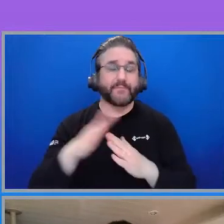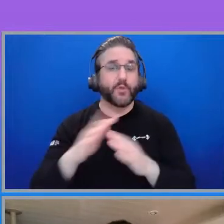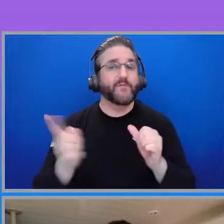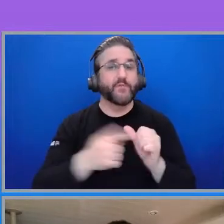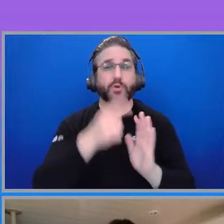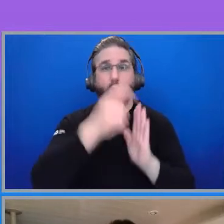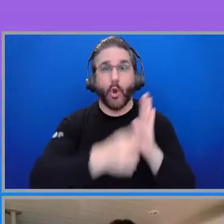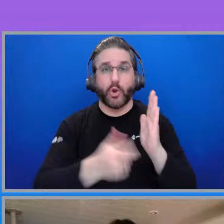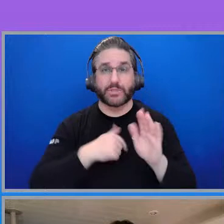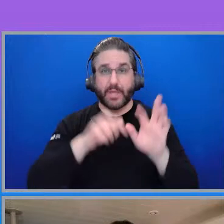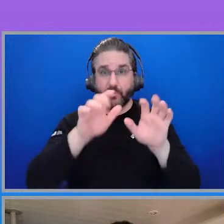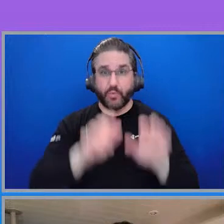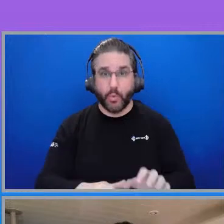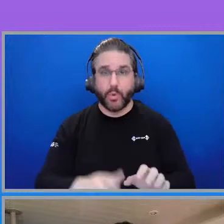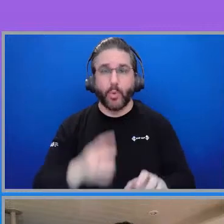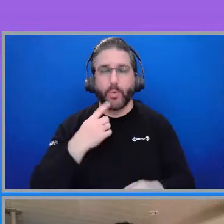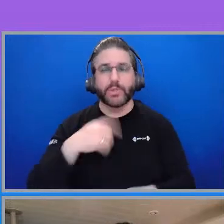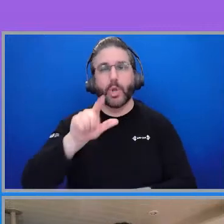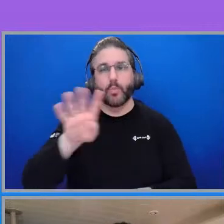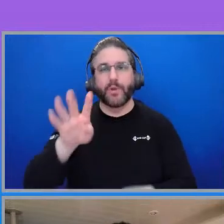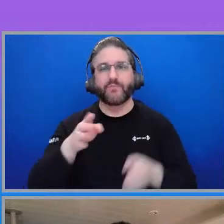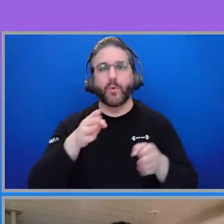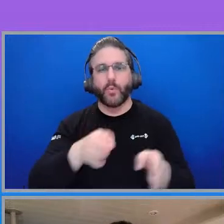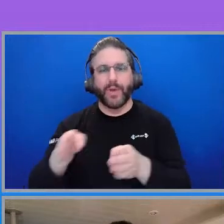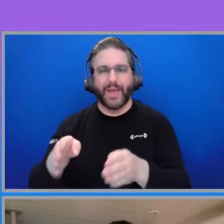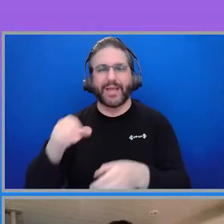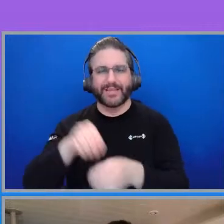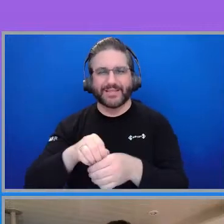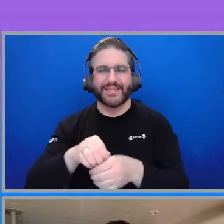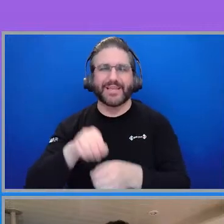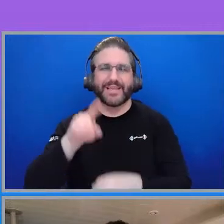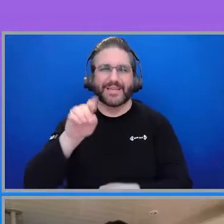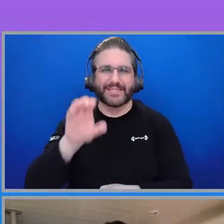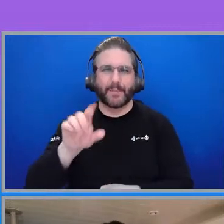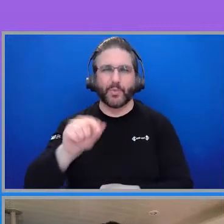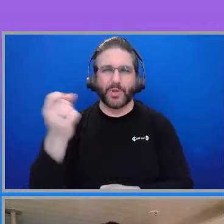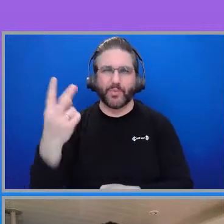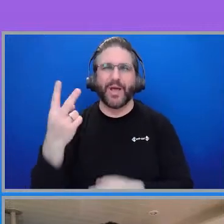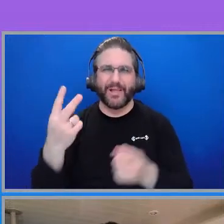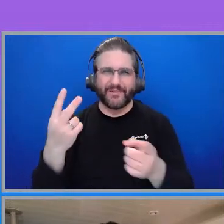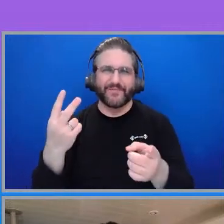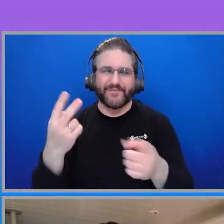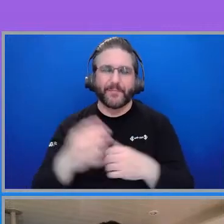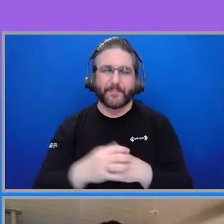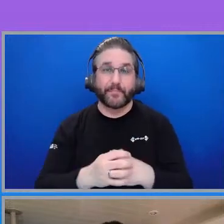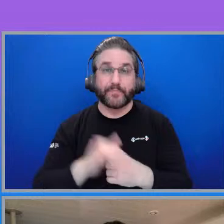articles I wrote about it was for 24 Ways in December 2012.